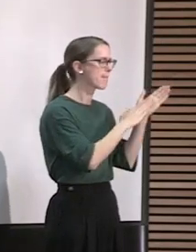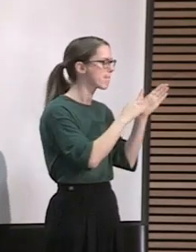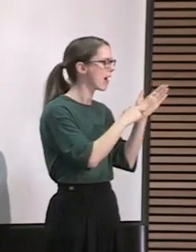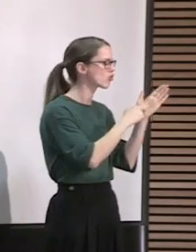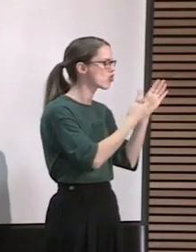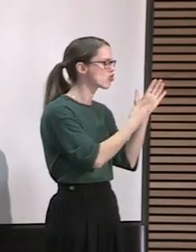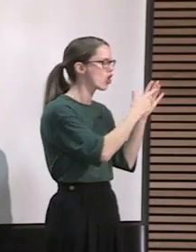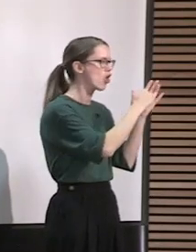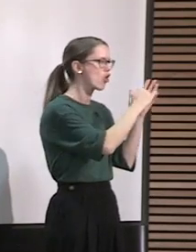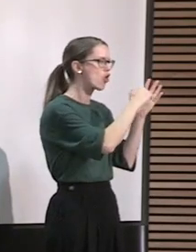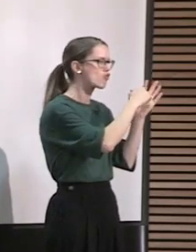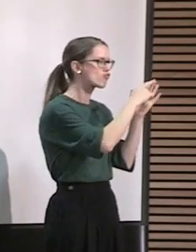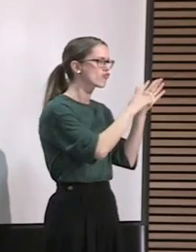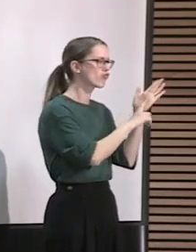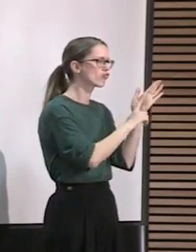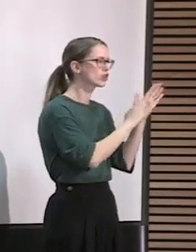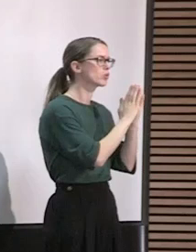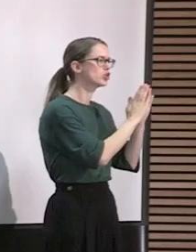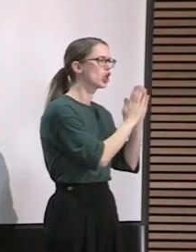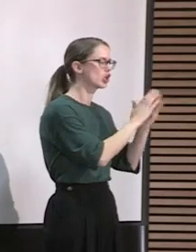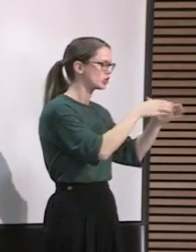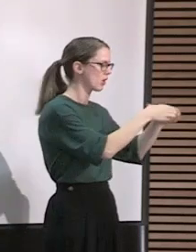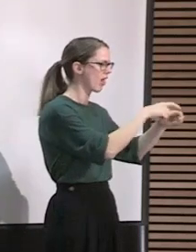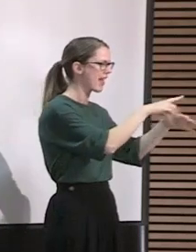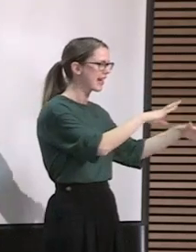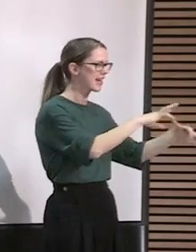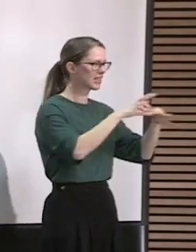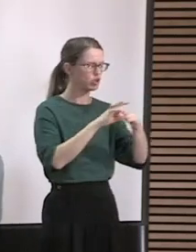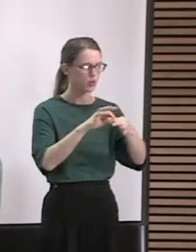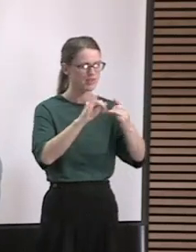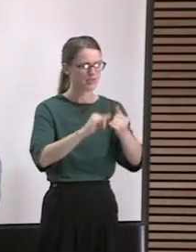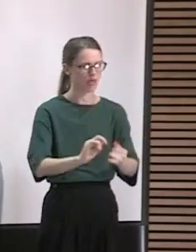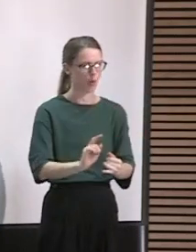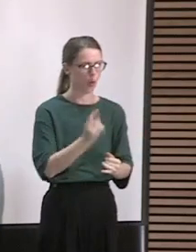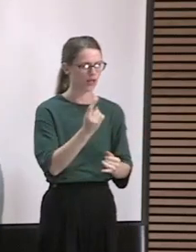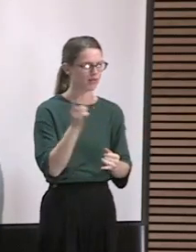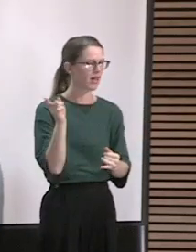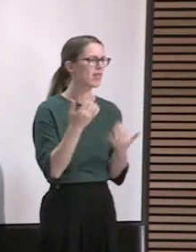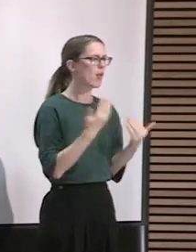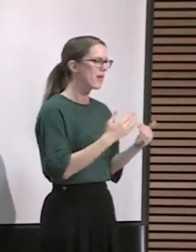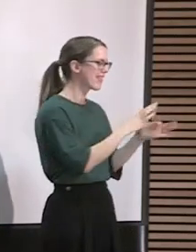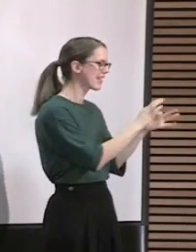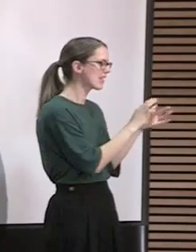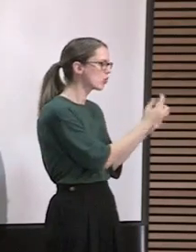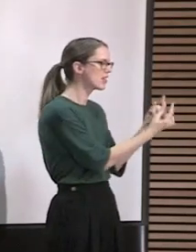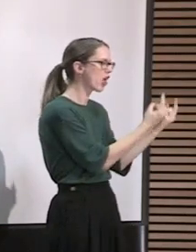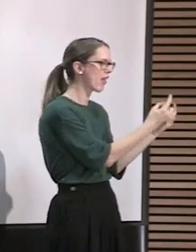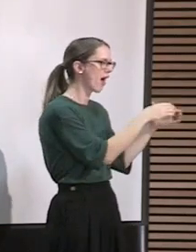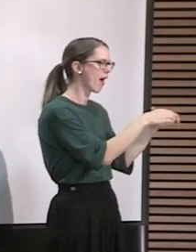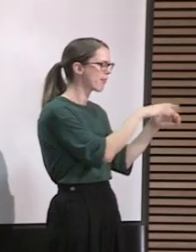complying. Do these cases in Mount Roskill's church connected to the South Auckland cluster?